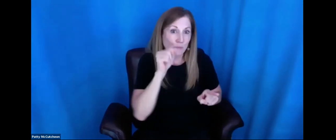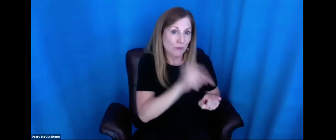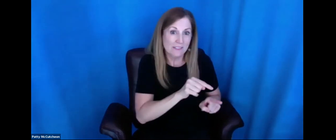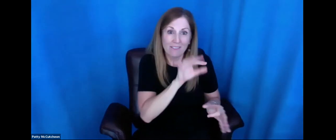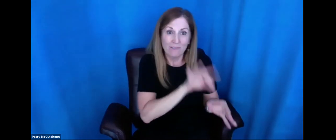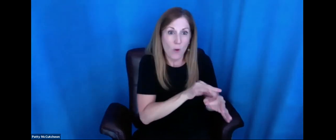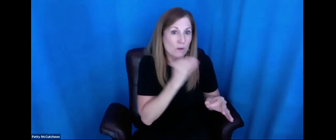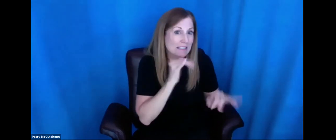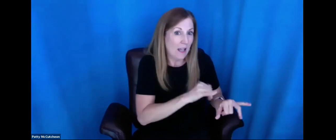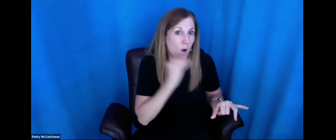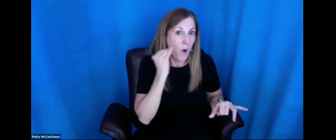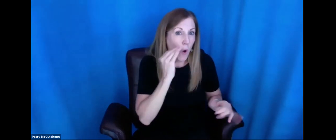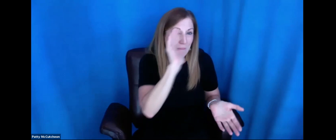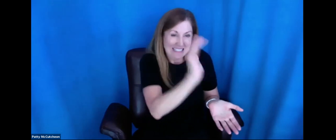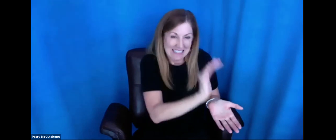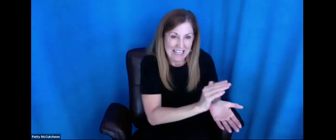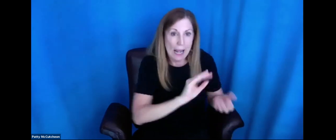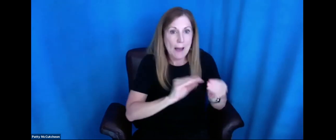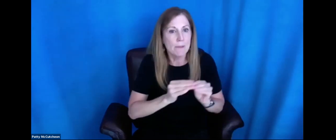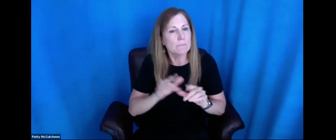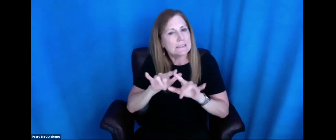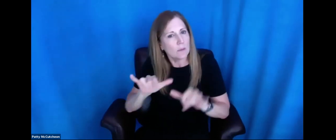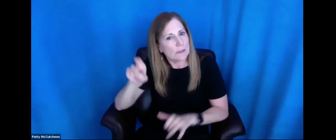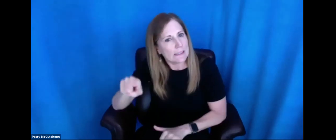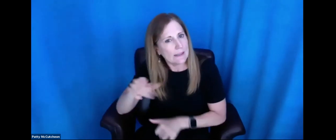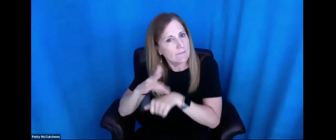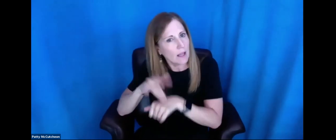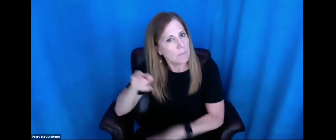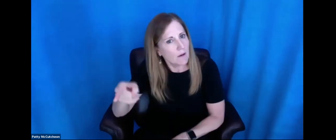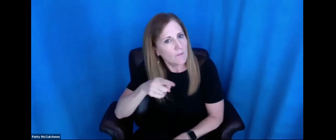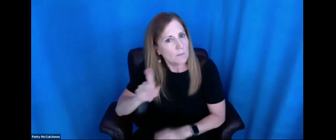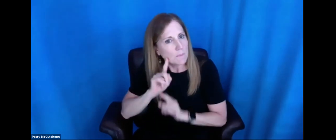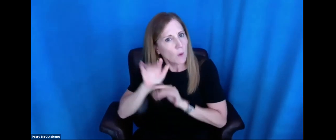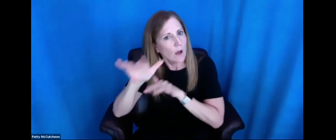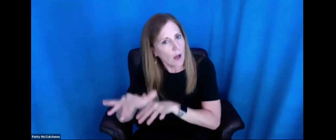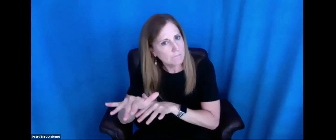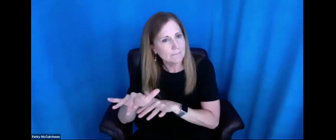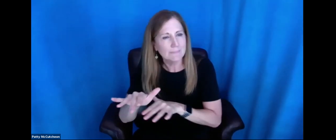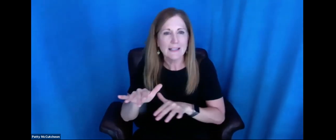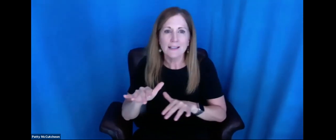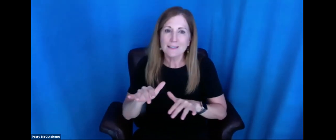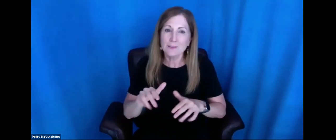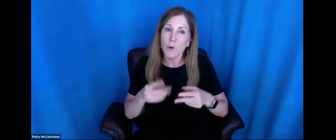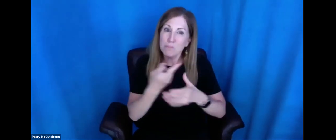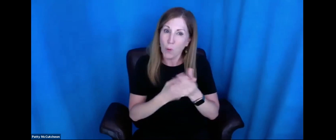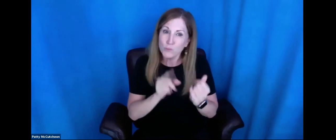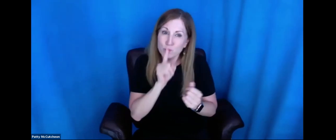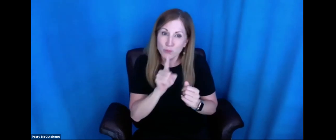So I understand how on the surface, it might look like a contradiction, but in fact, both things are true at the same time.